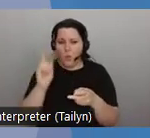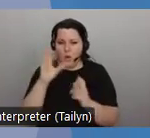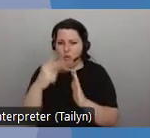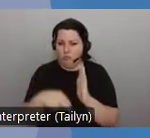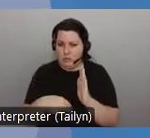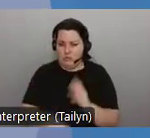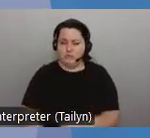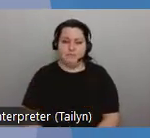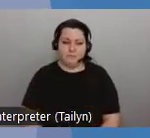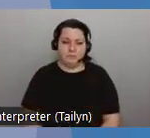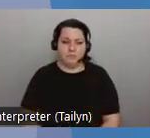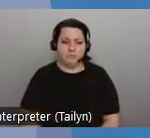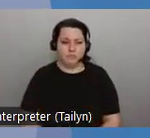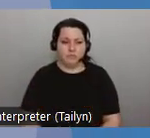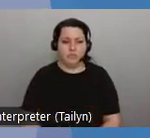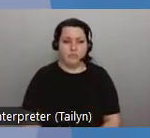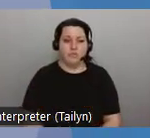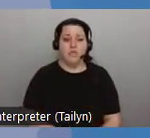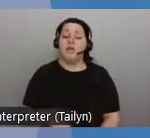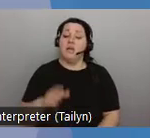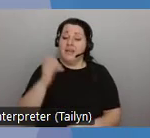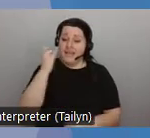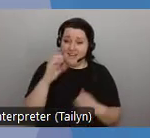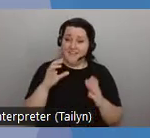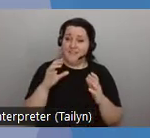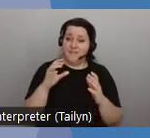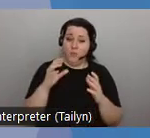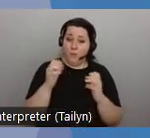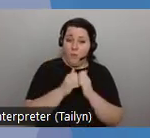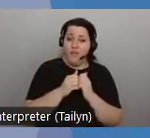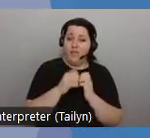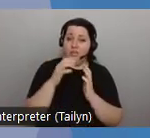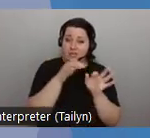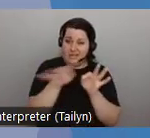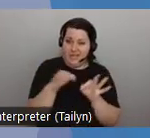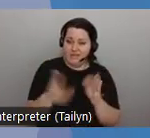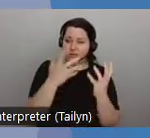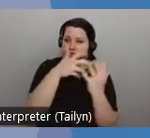interrupting your paragraph and the users going to be like, "what was that?" So we need to make sure when we put images